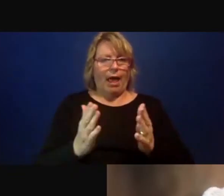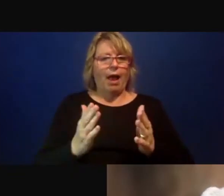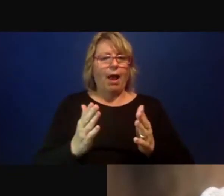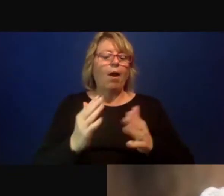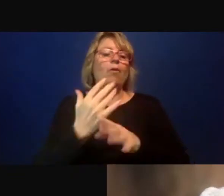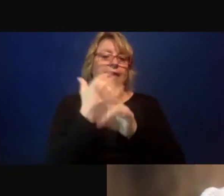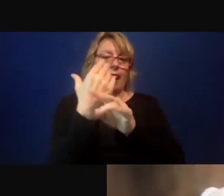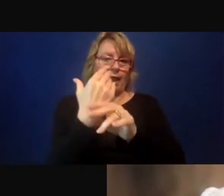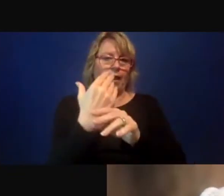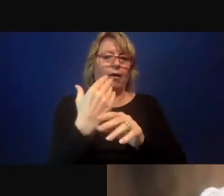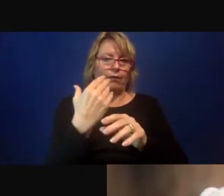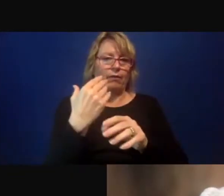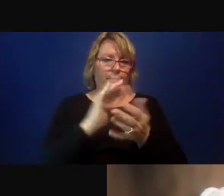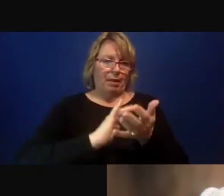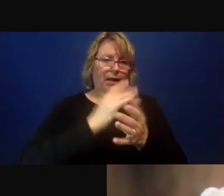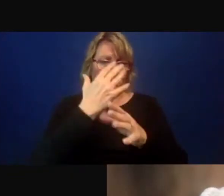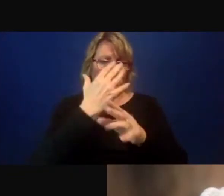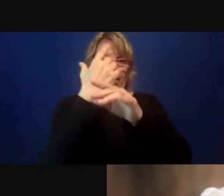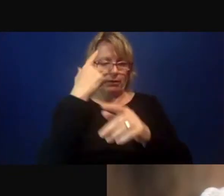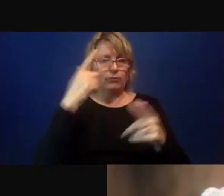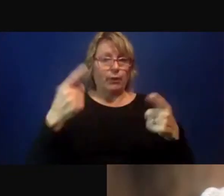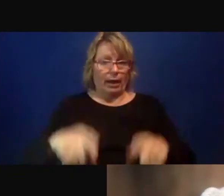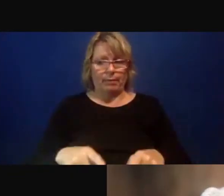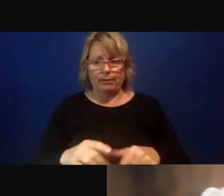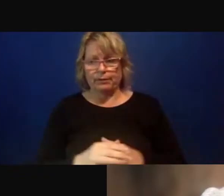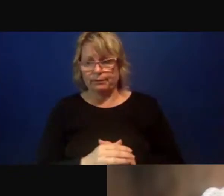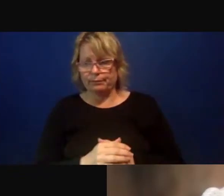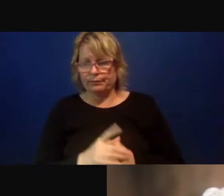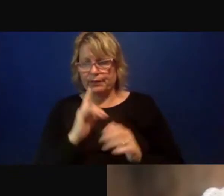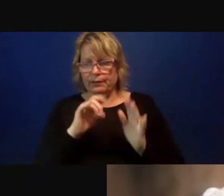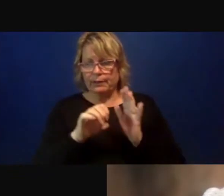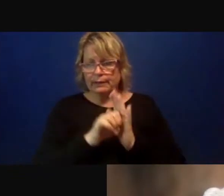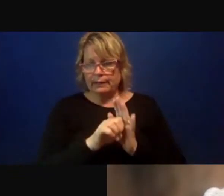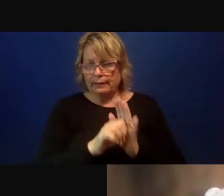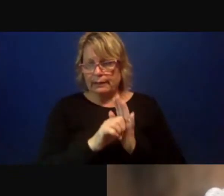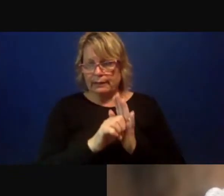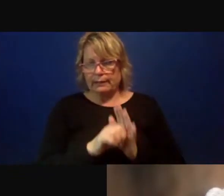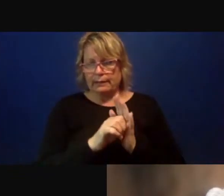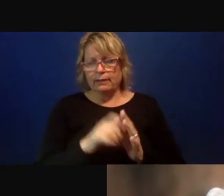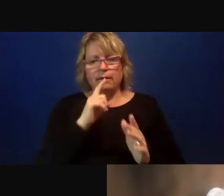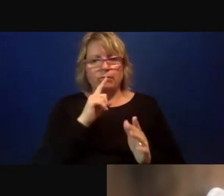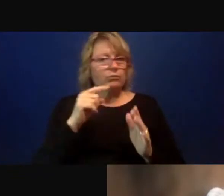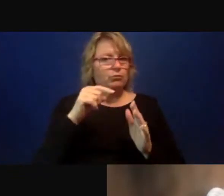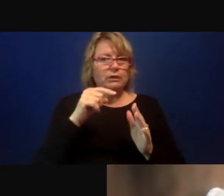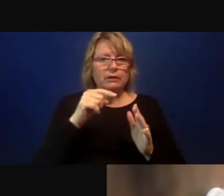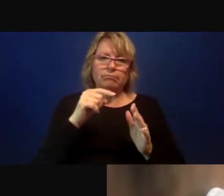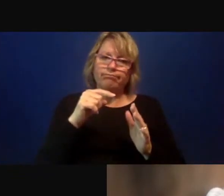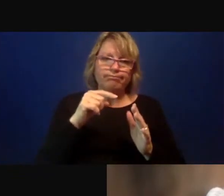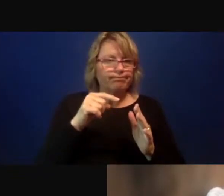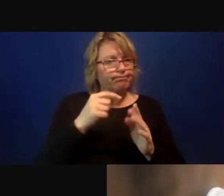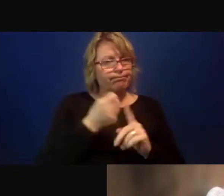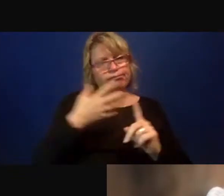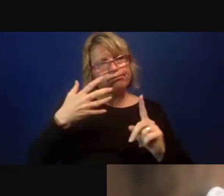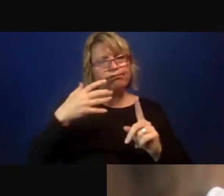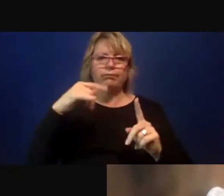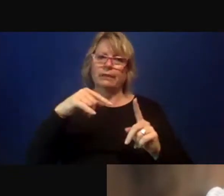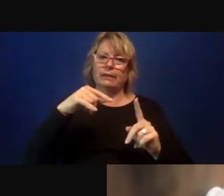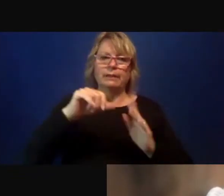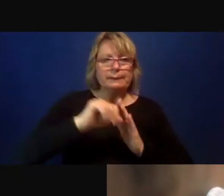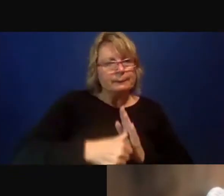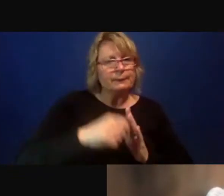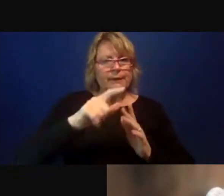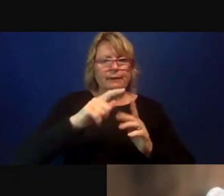So that to me was a profound example of what happens when the notion of the importance